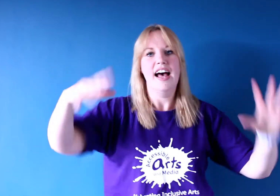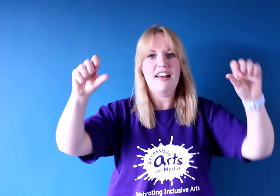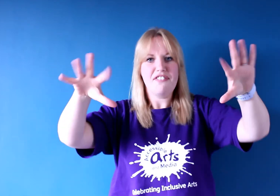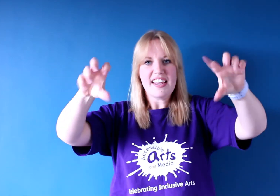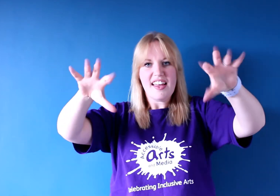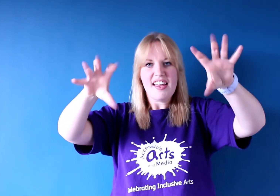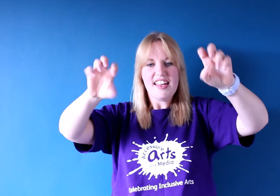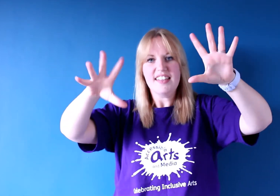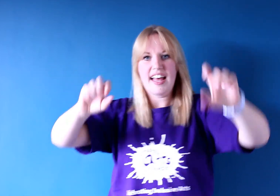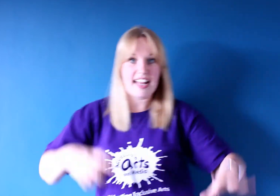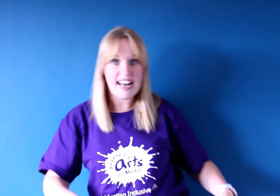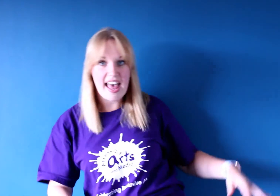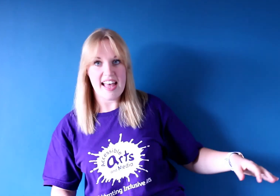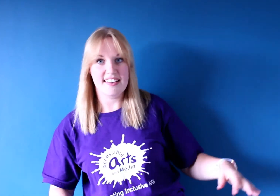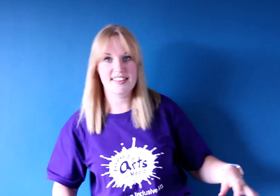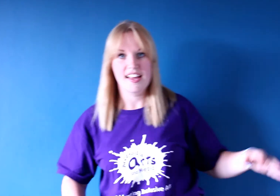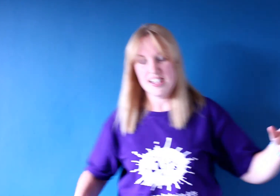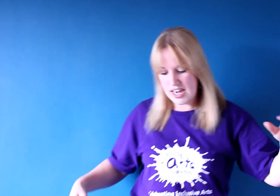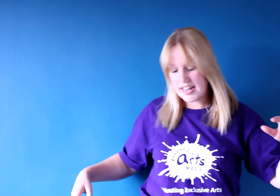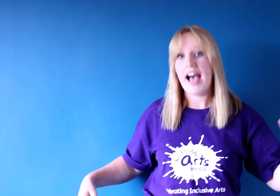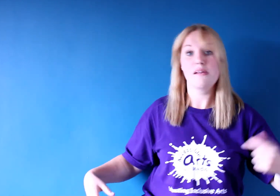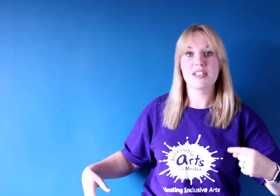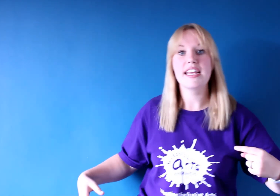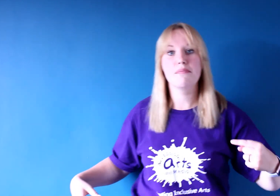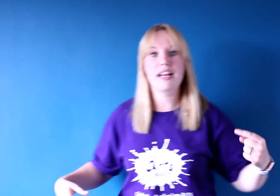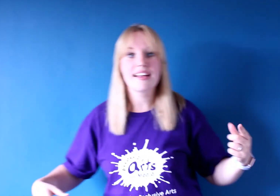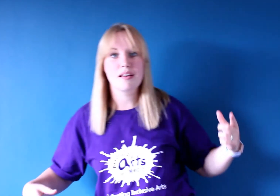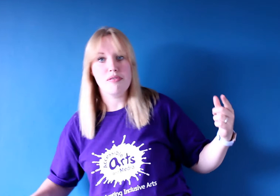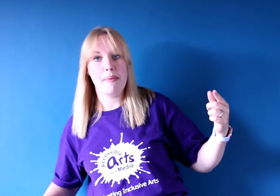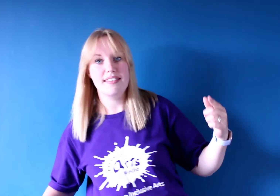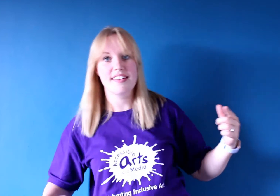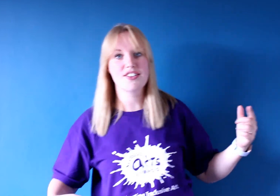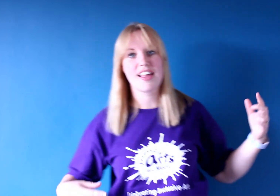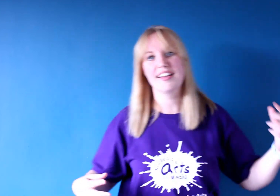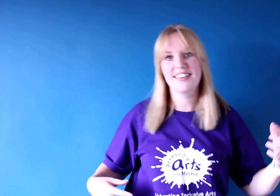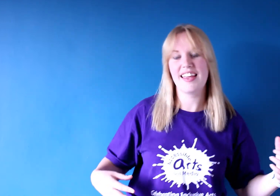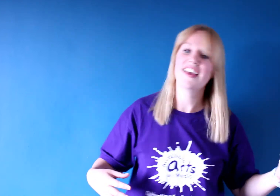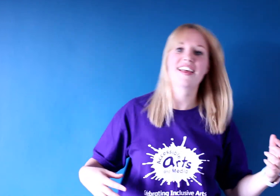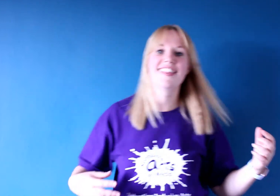and our fingers and our legs. I am shaking my legs I promise you just can’t see.